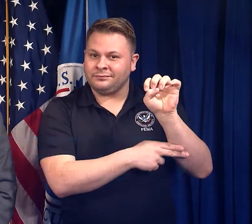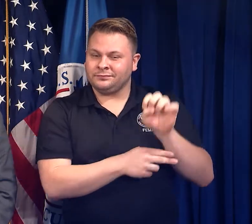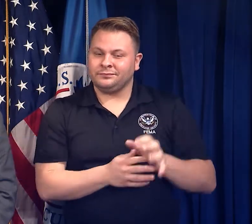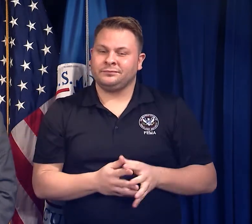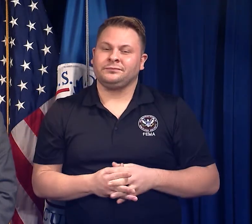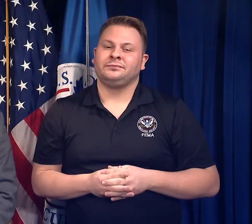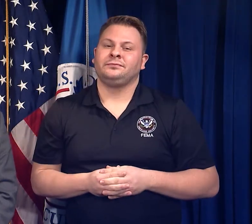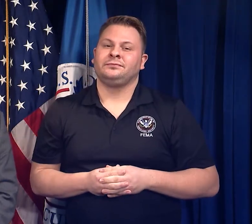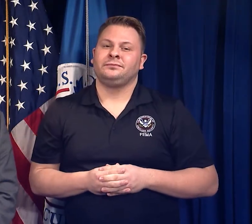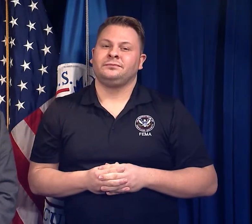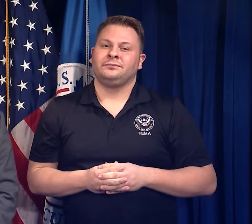Thank you.